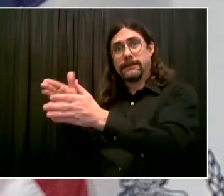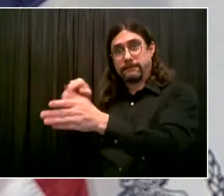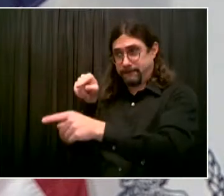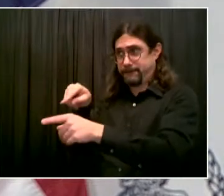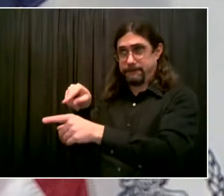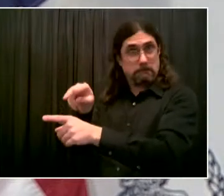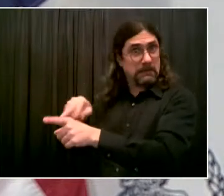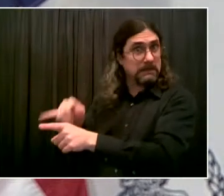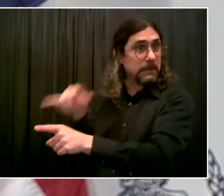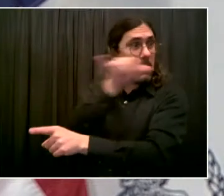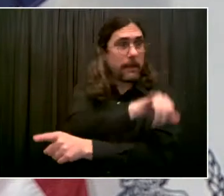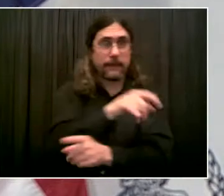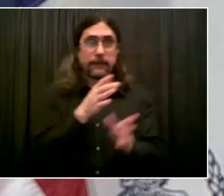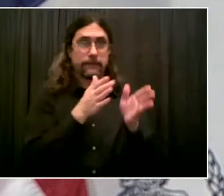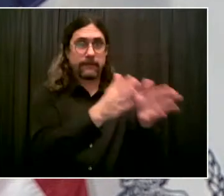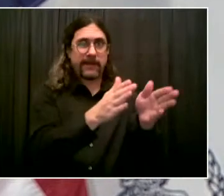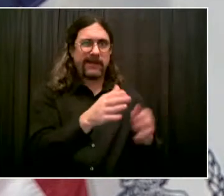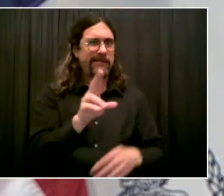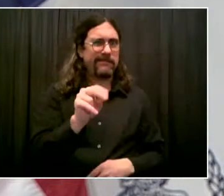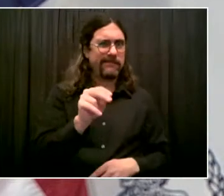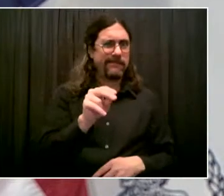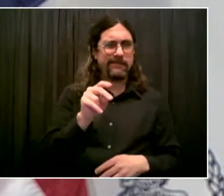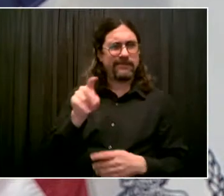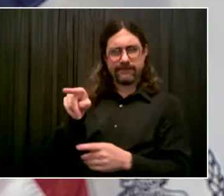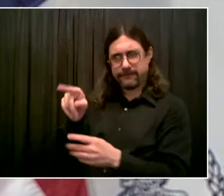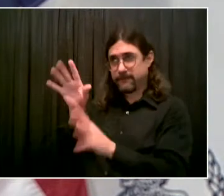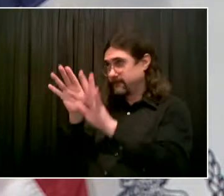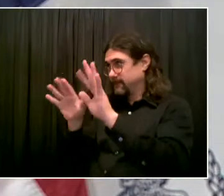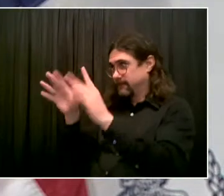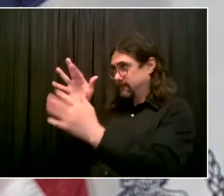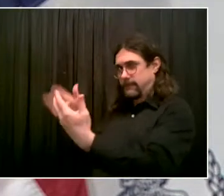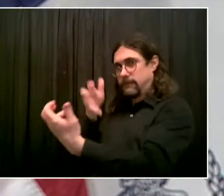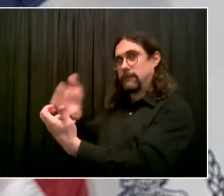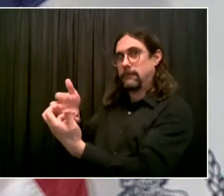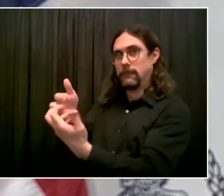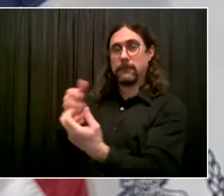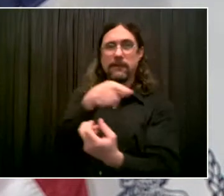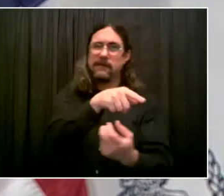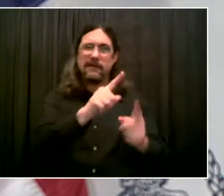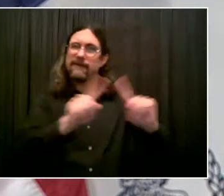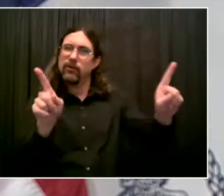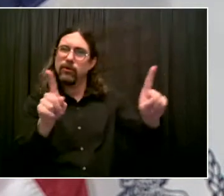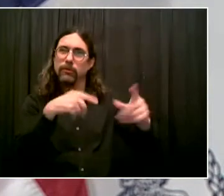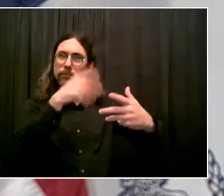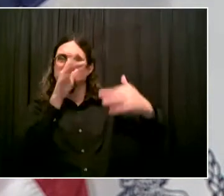DIFFERENT APPROACHES FOR